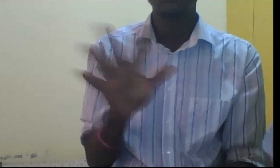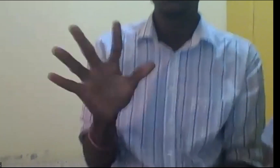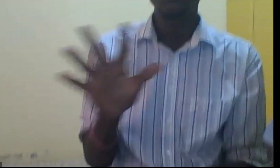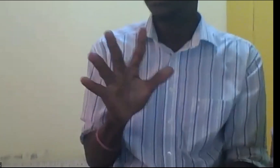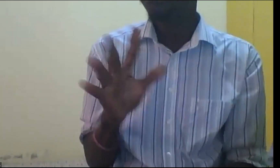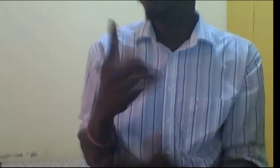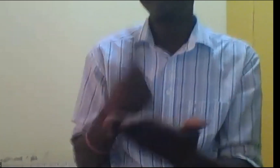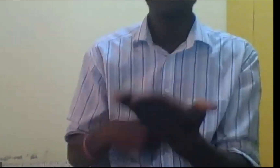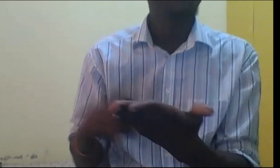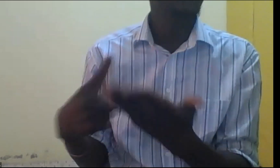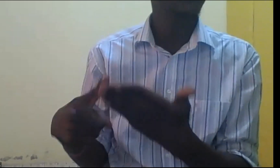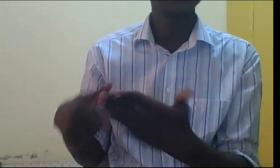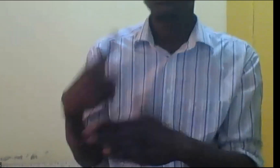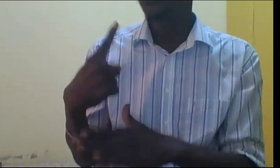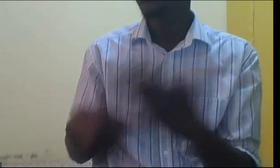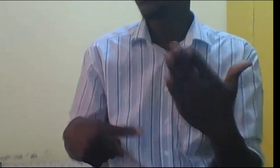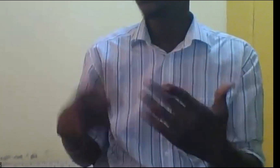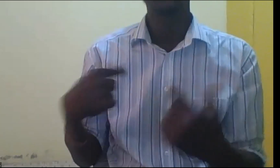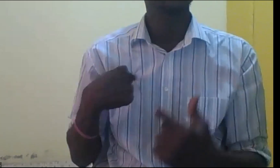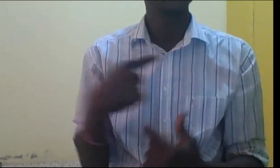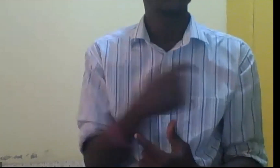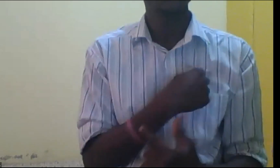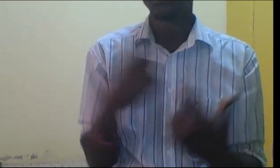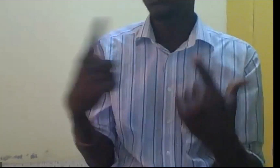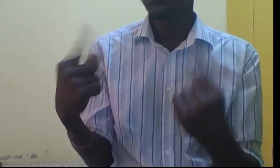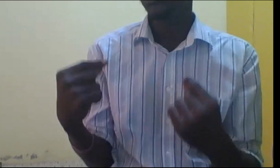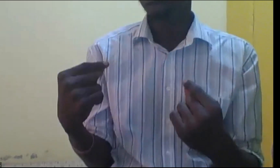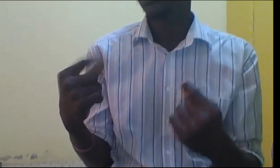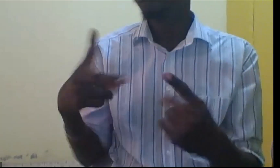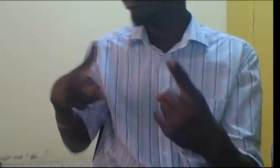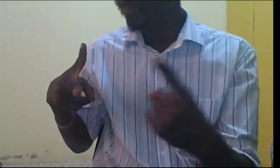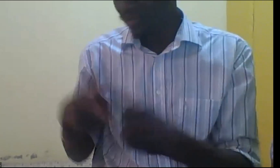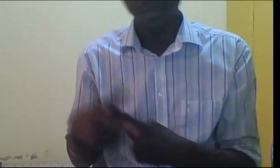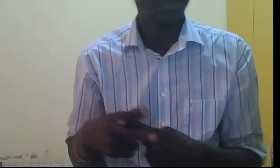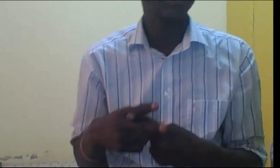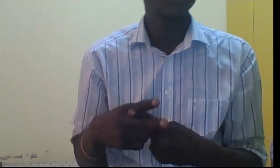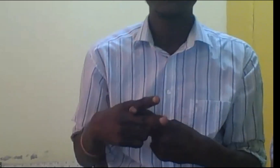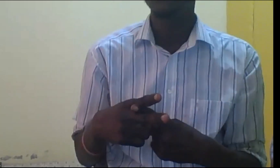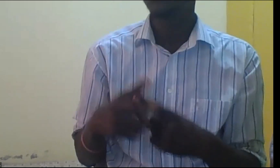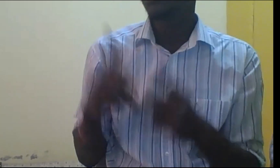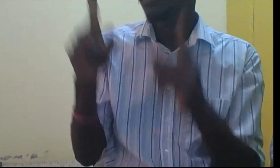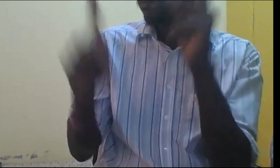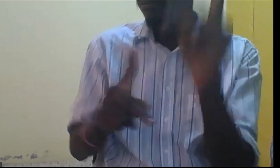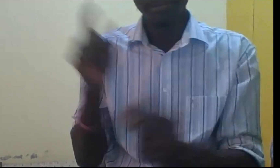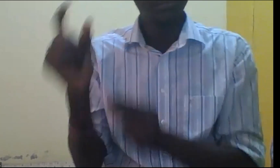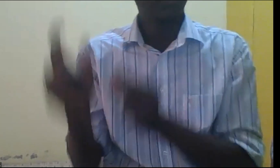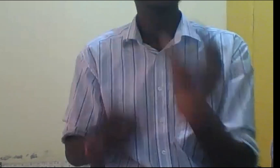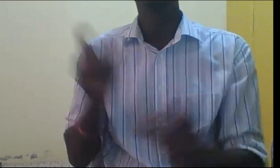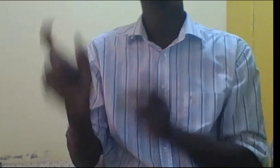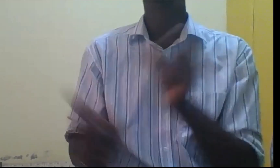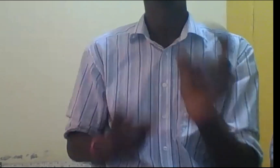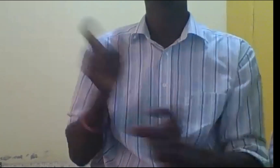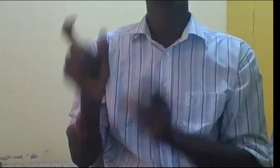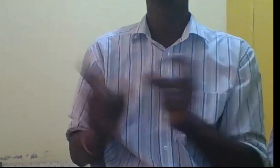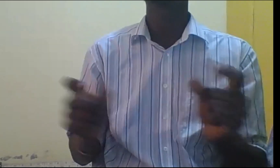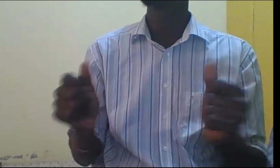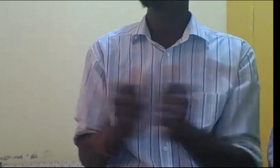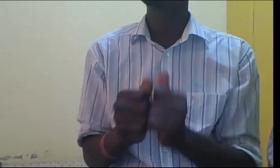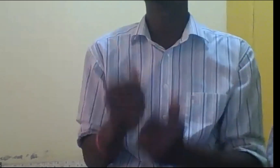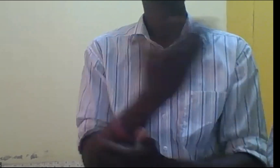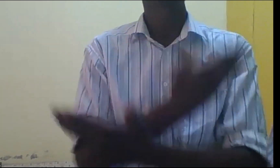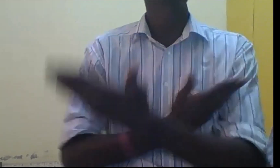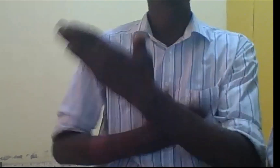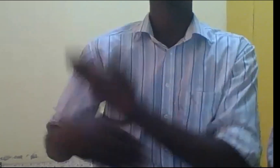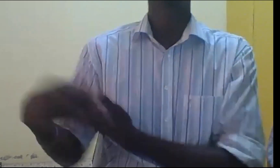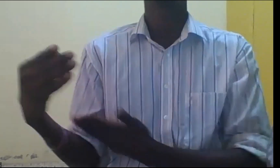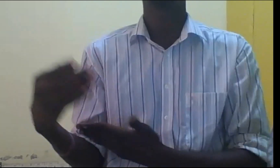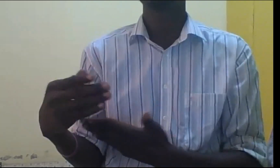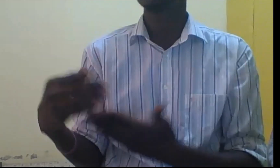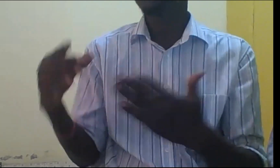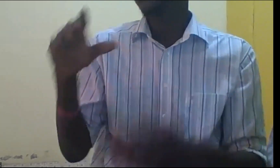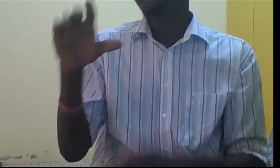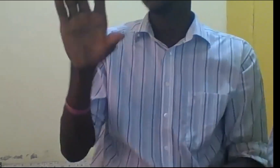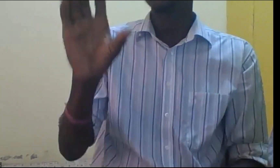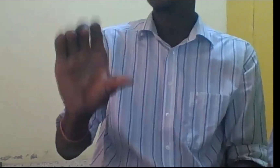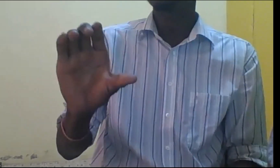But most of all, it was really about the challenges, and there's all we call the committee based repetition.